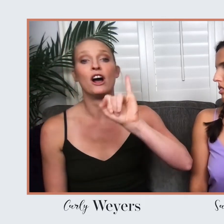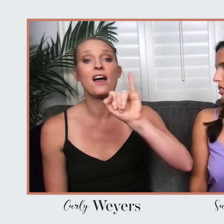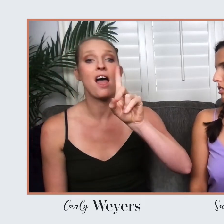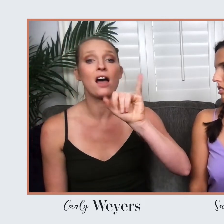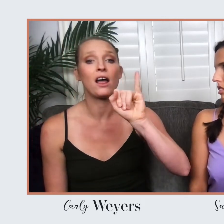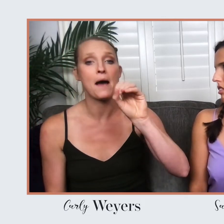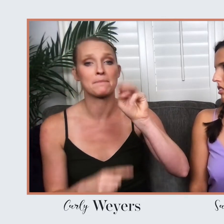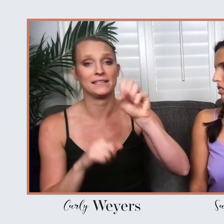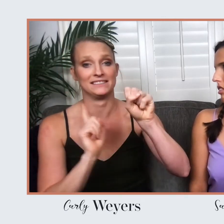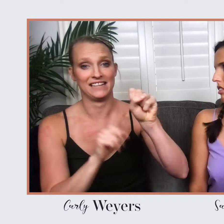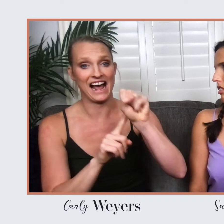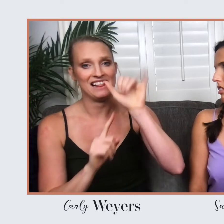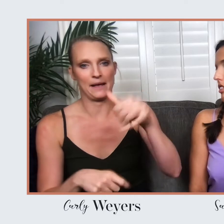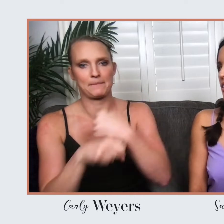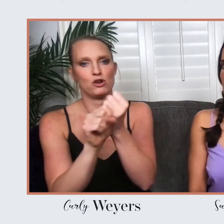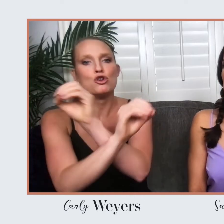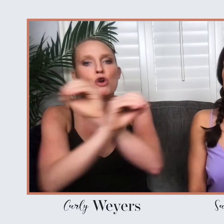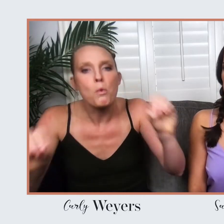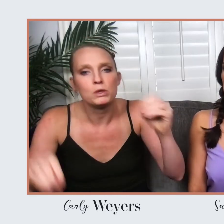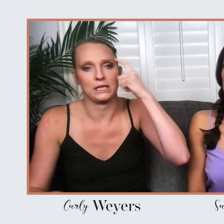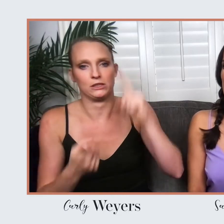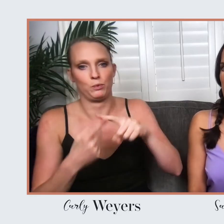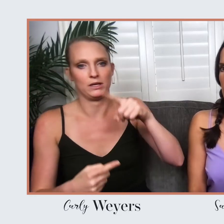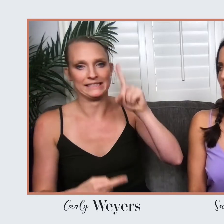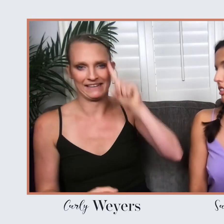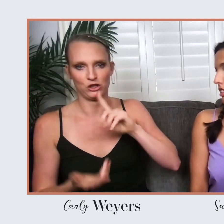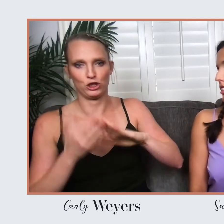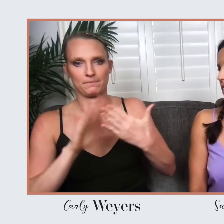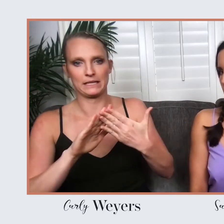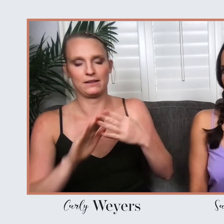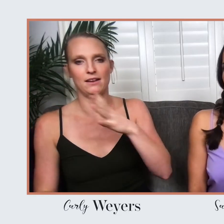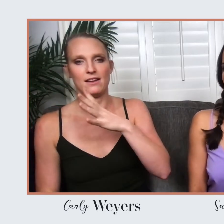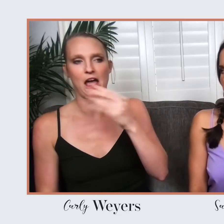There are idioms that make absolutely no sense to the deaf community.